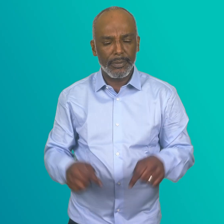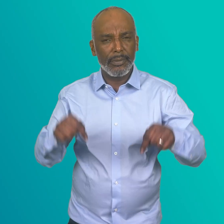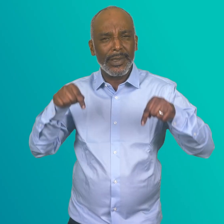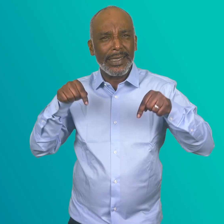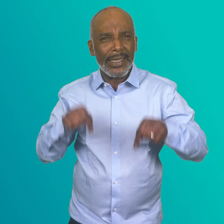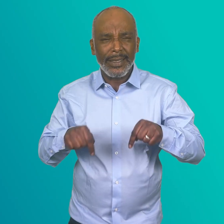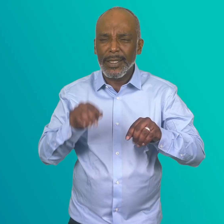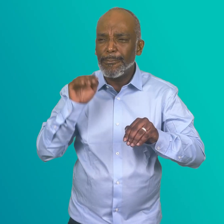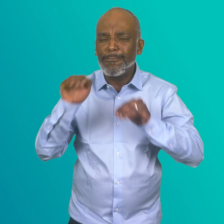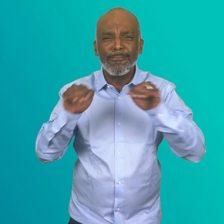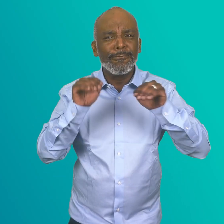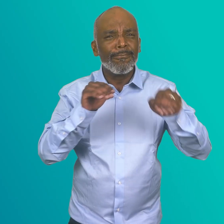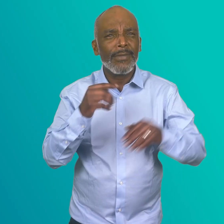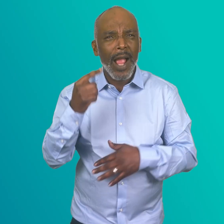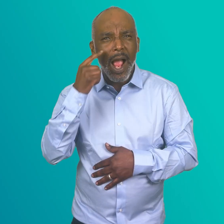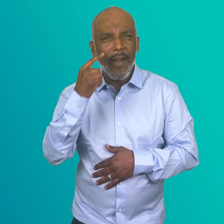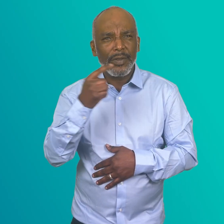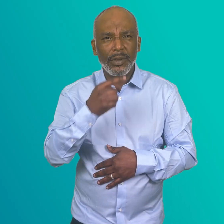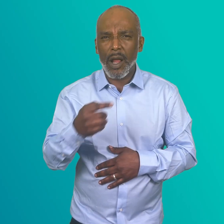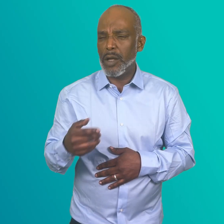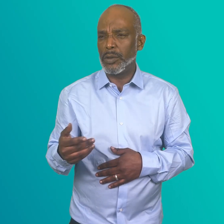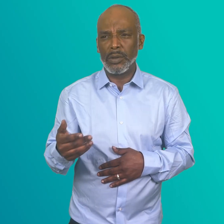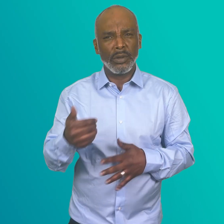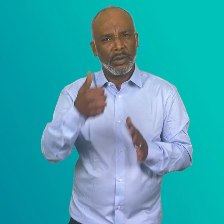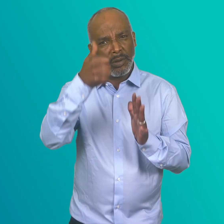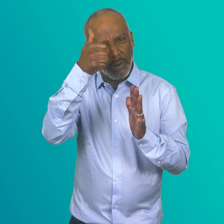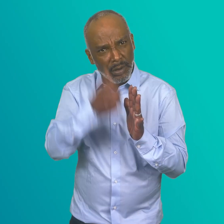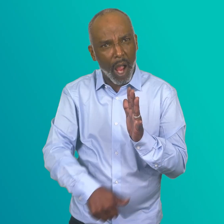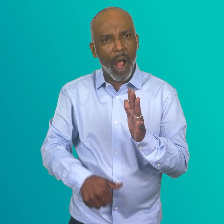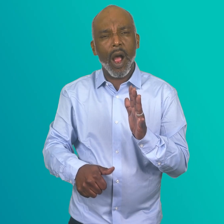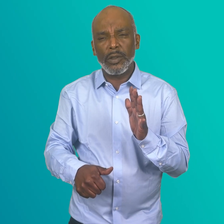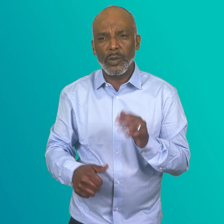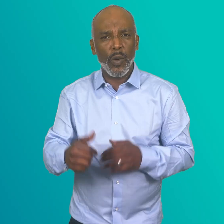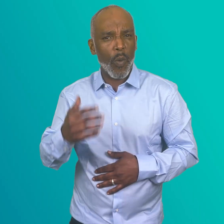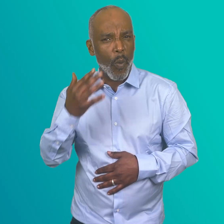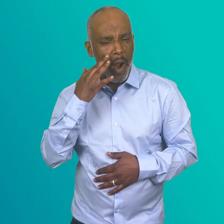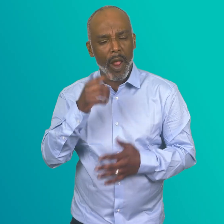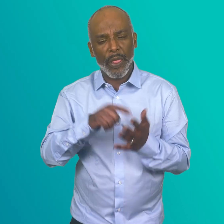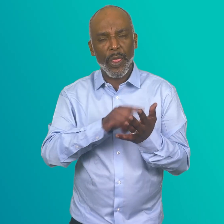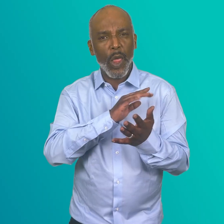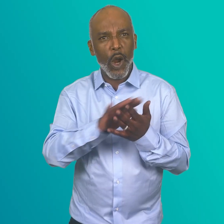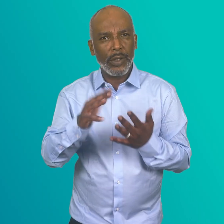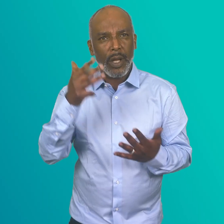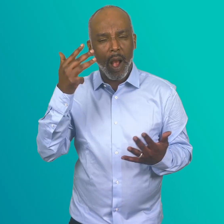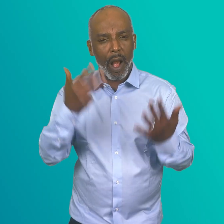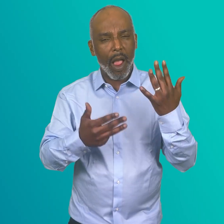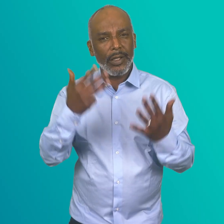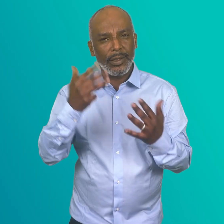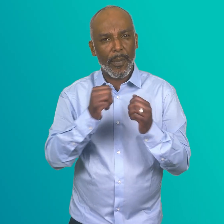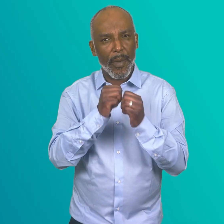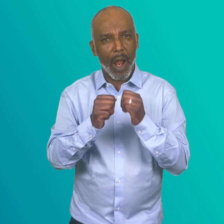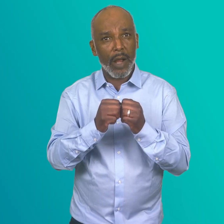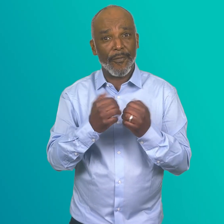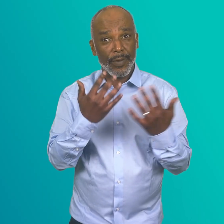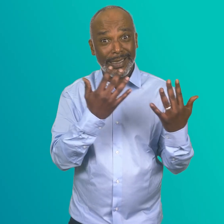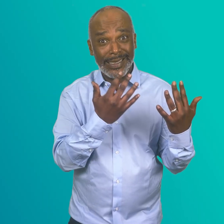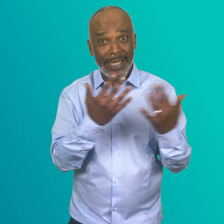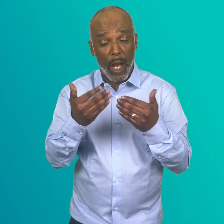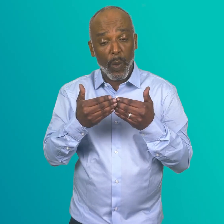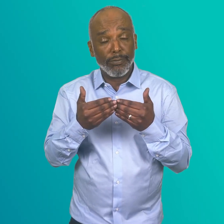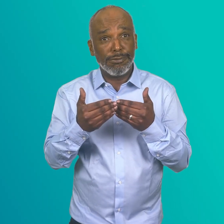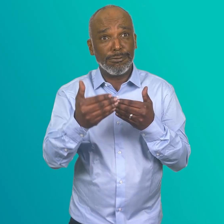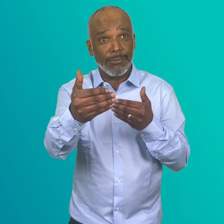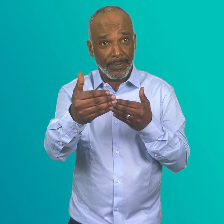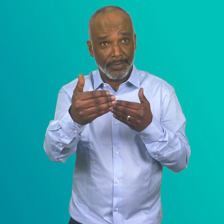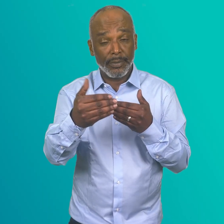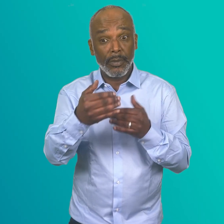The Call for Evidence is open from Thursday 19 March for 10 weeks,